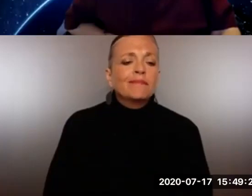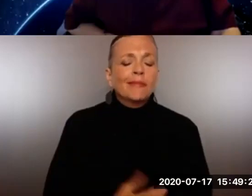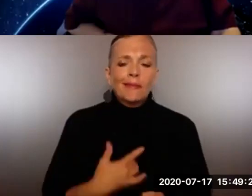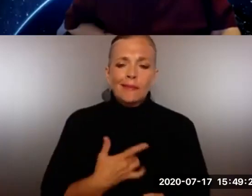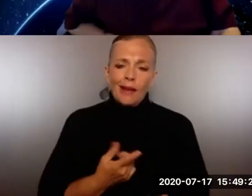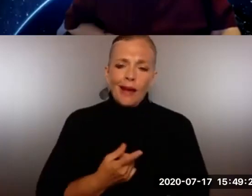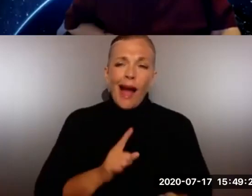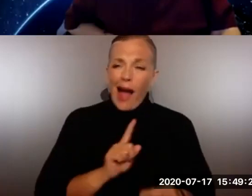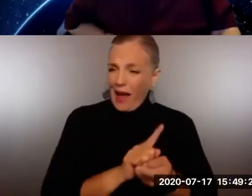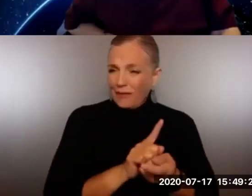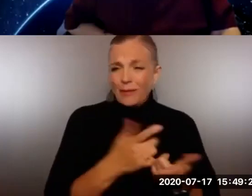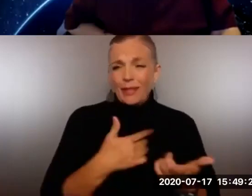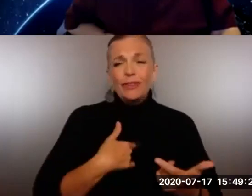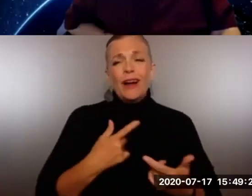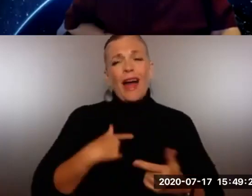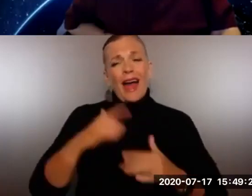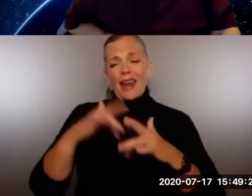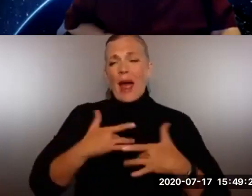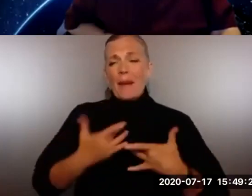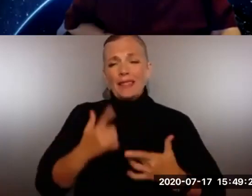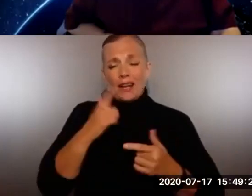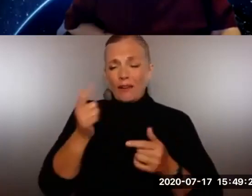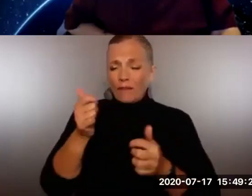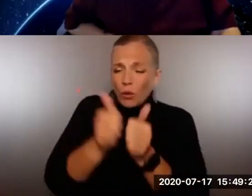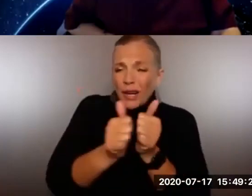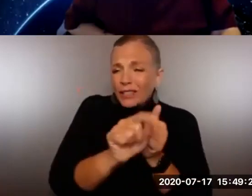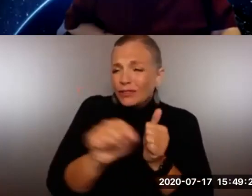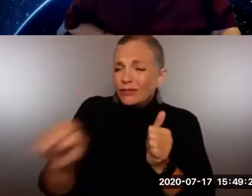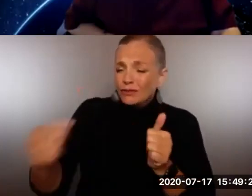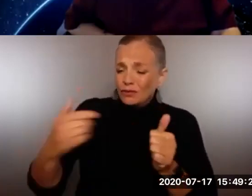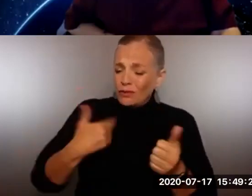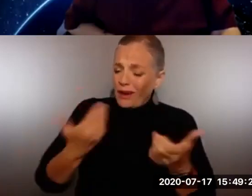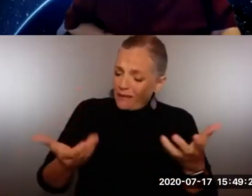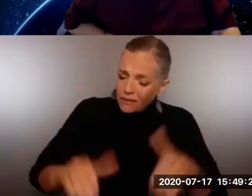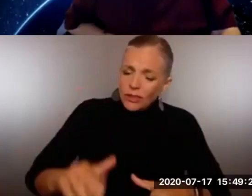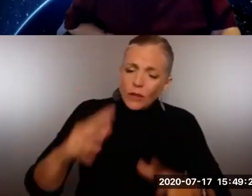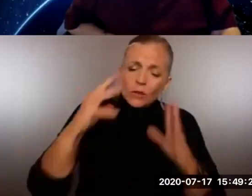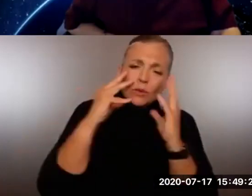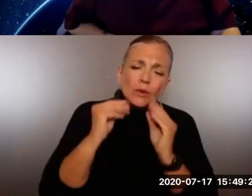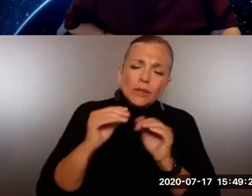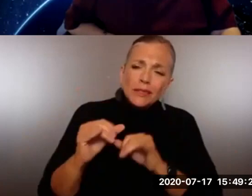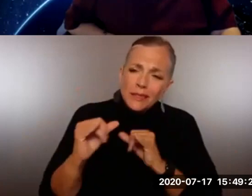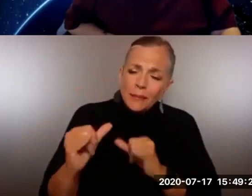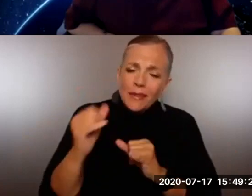to have the chance to experience some of this for yourself